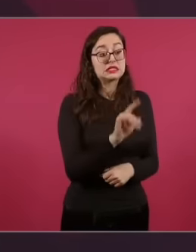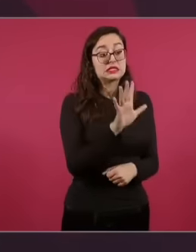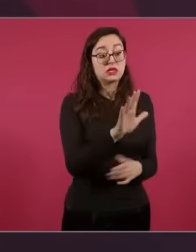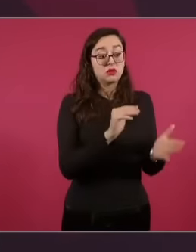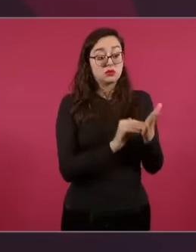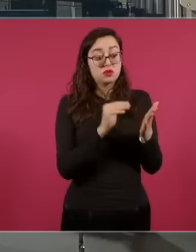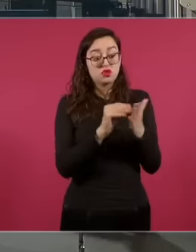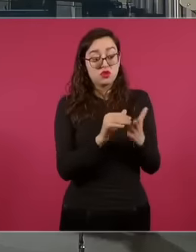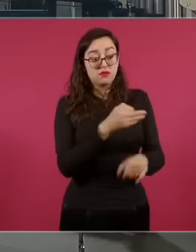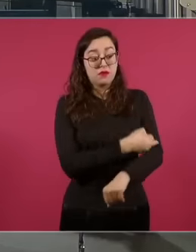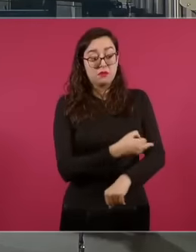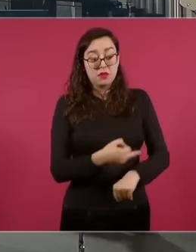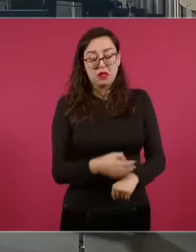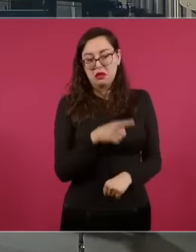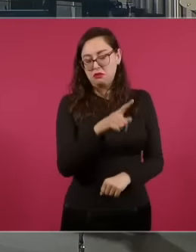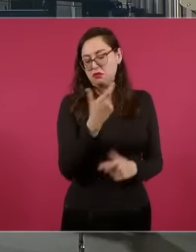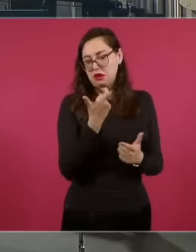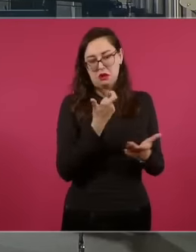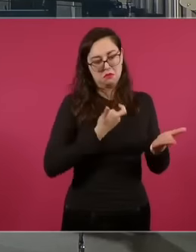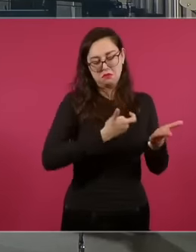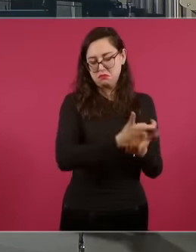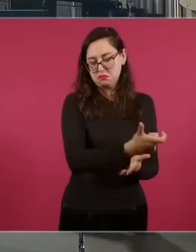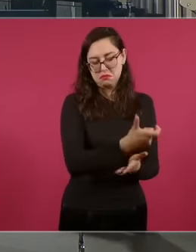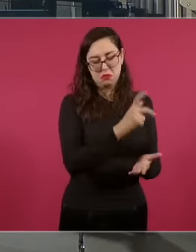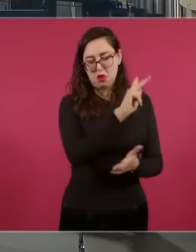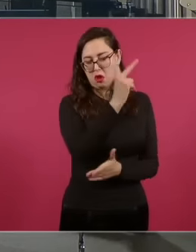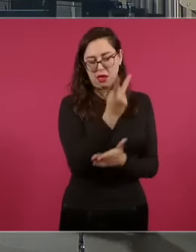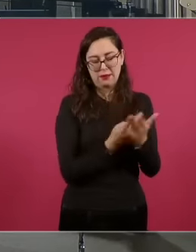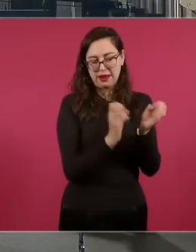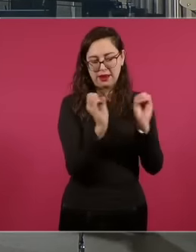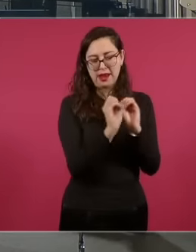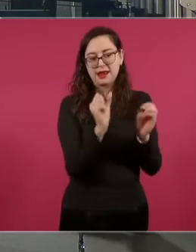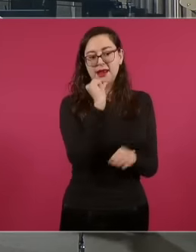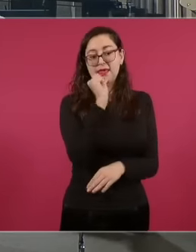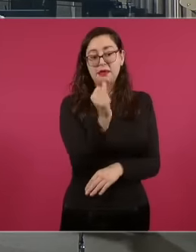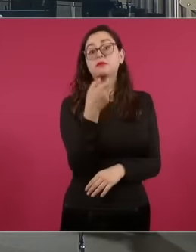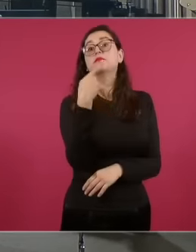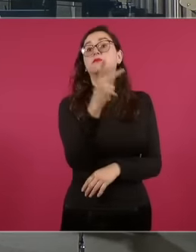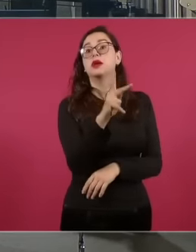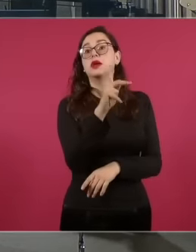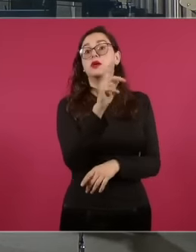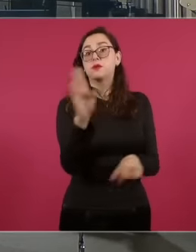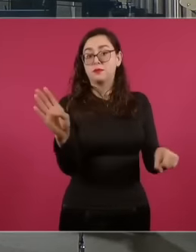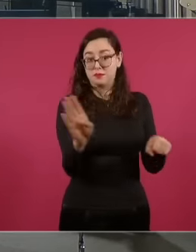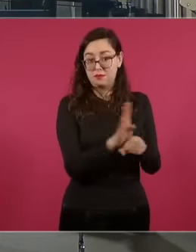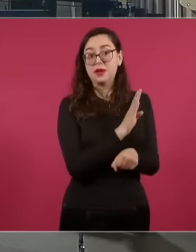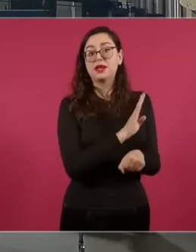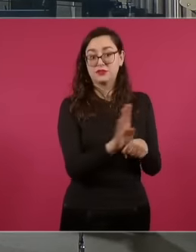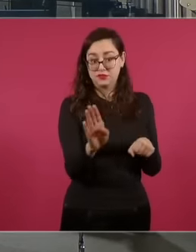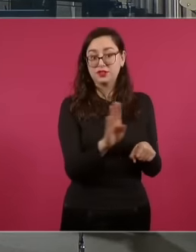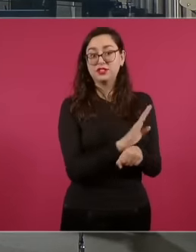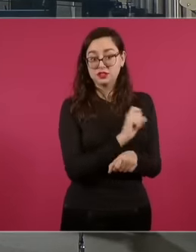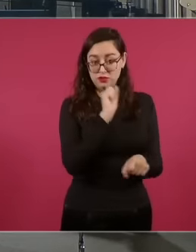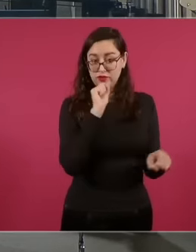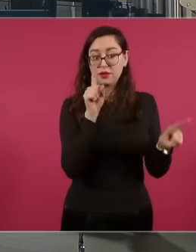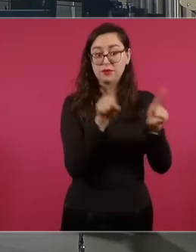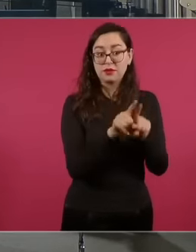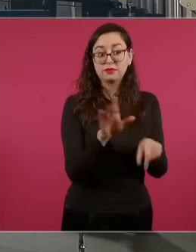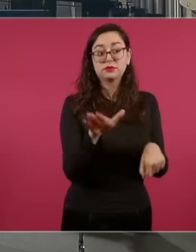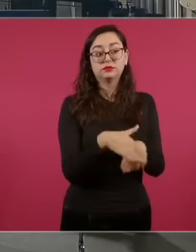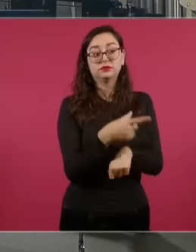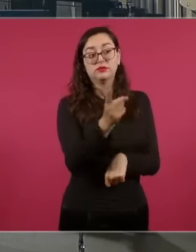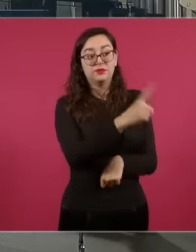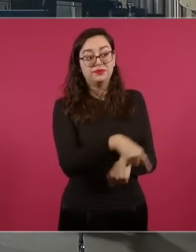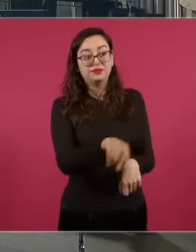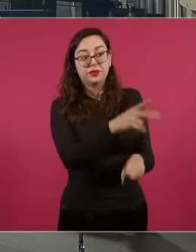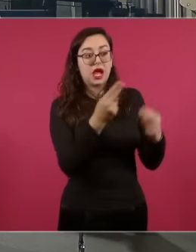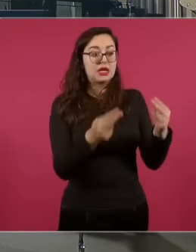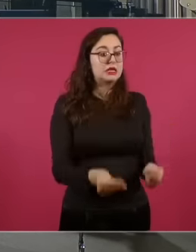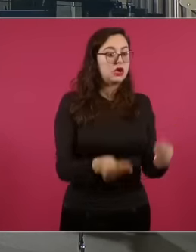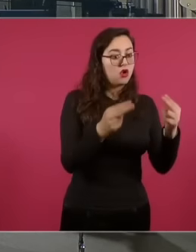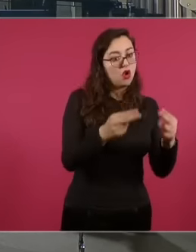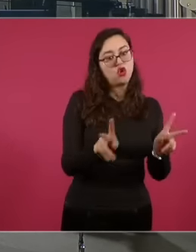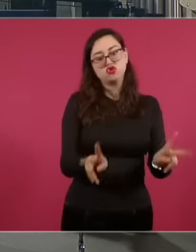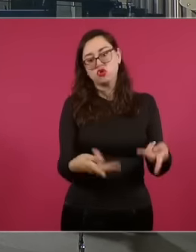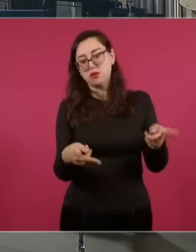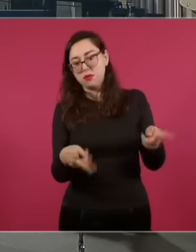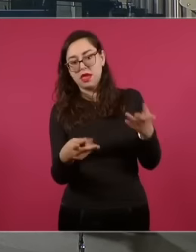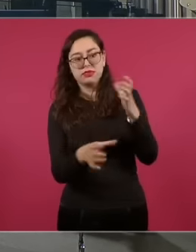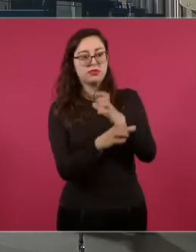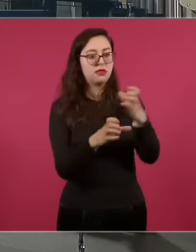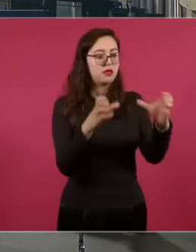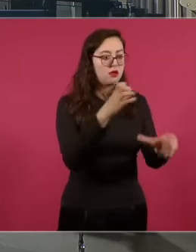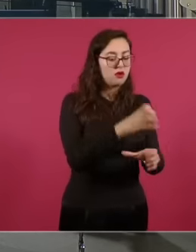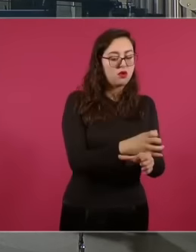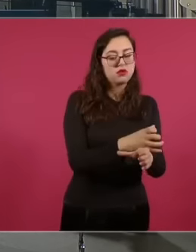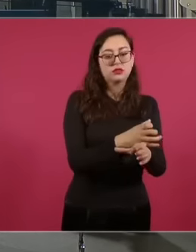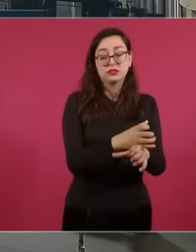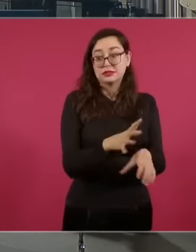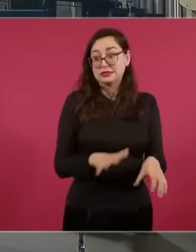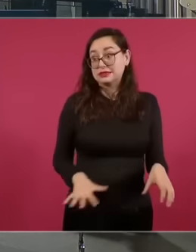Because if there is less income, if the salary increases. If people have